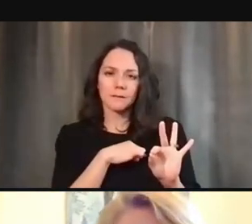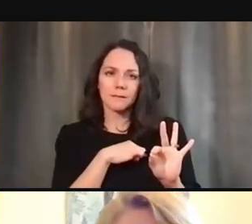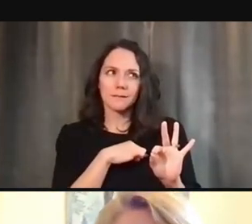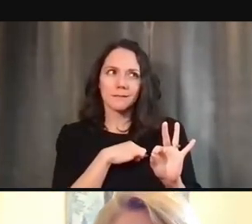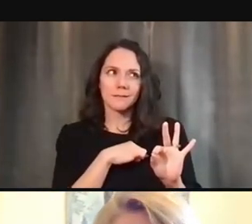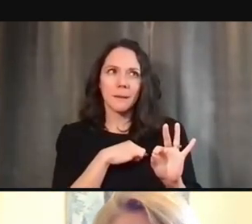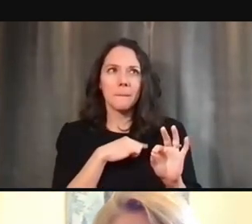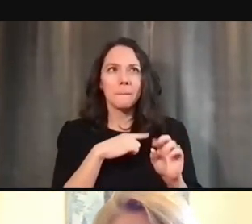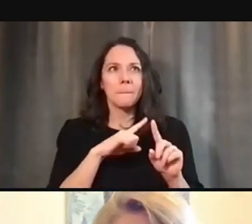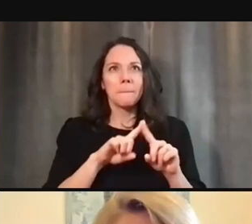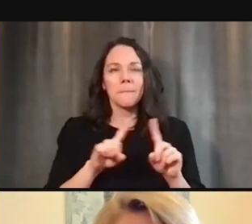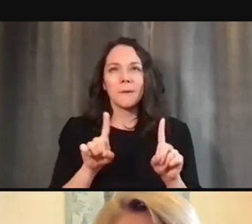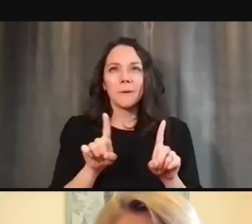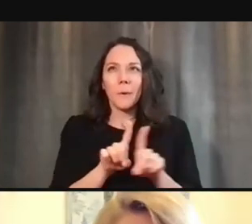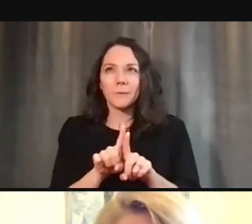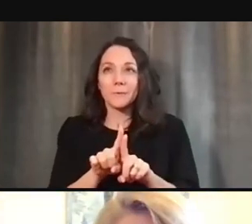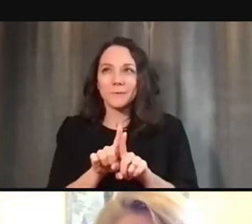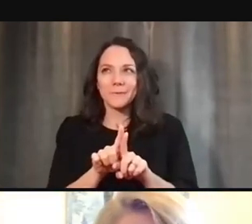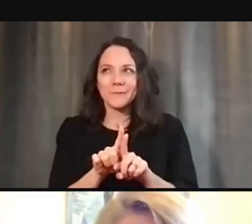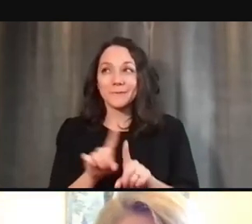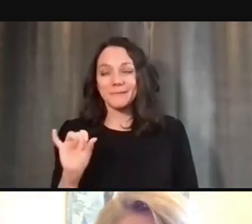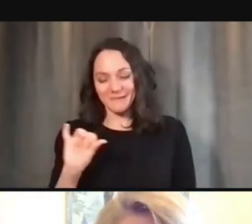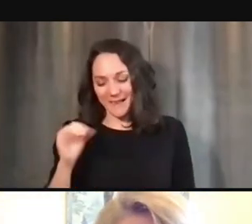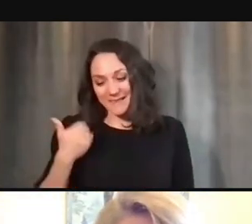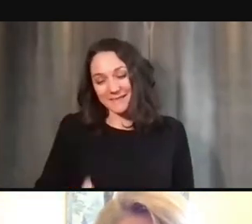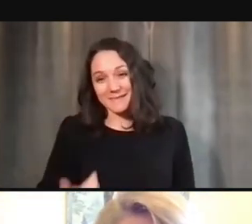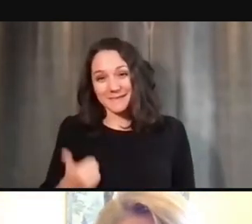a poet, the anecdotal will always kind of be important to me.